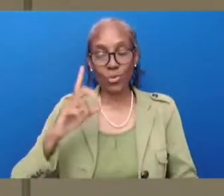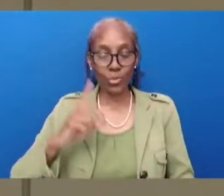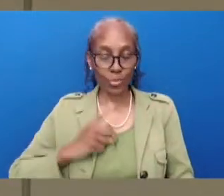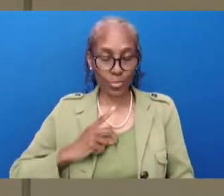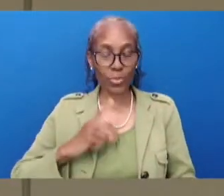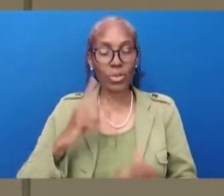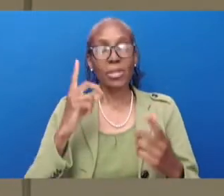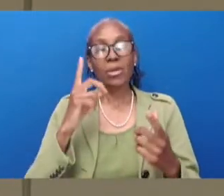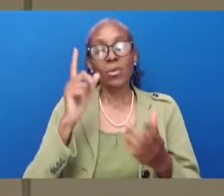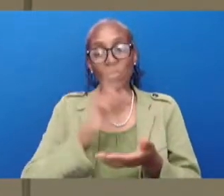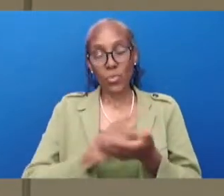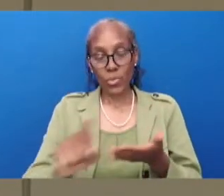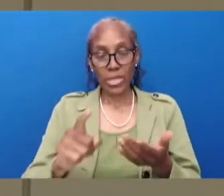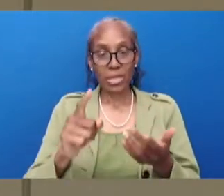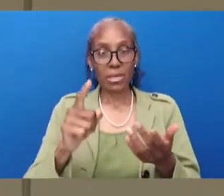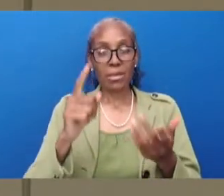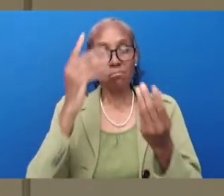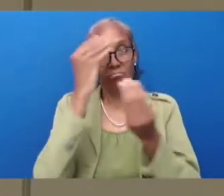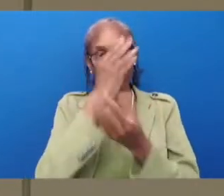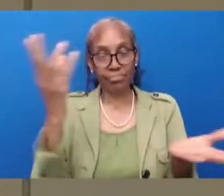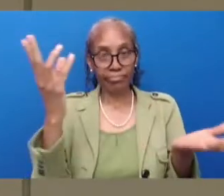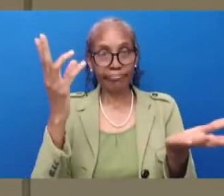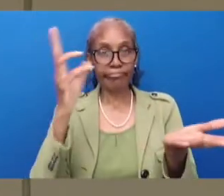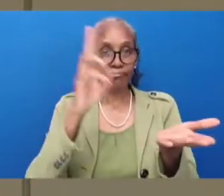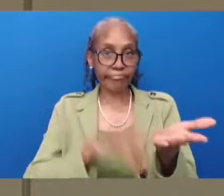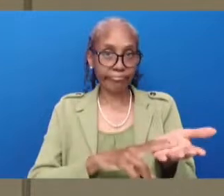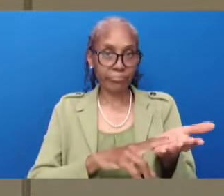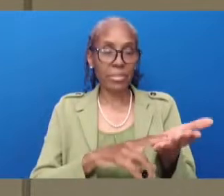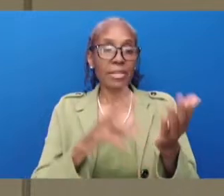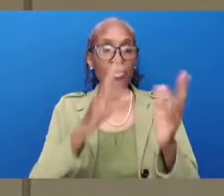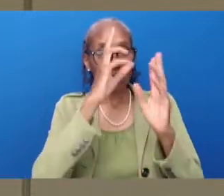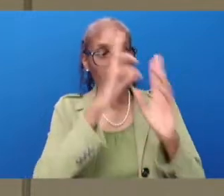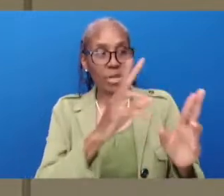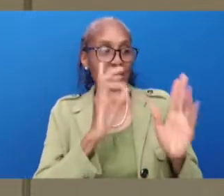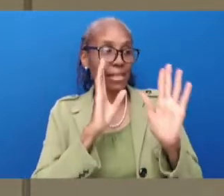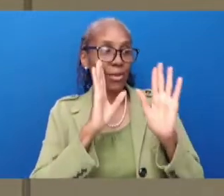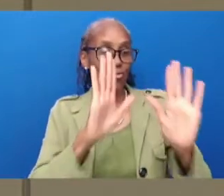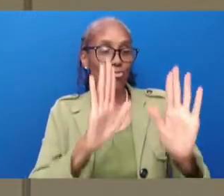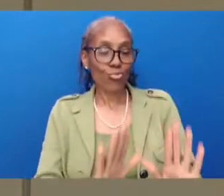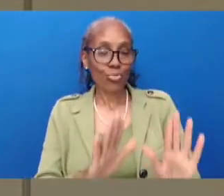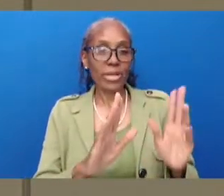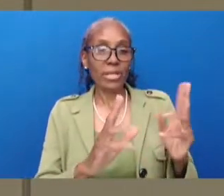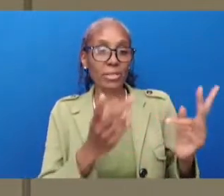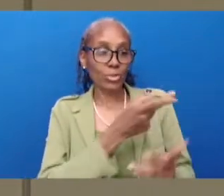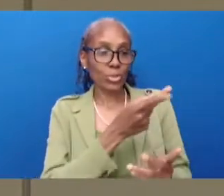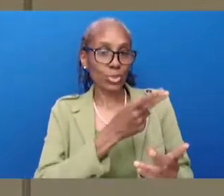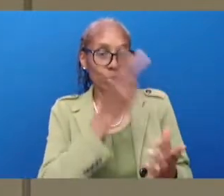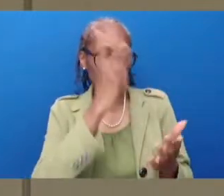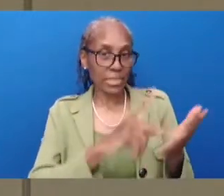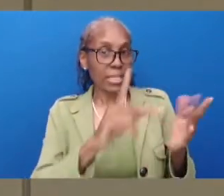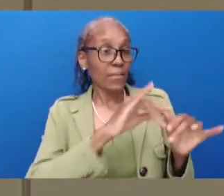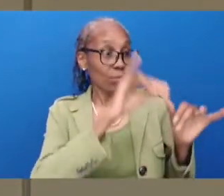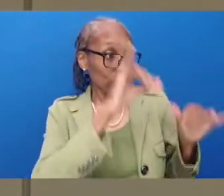CLERK'S TO THE BOARD OF COUNTY